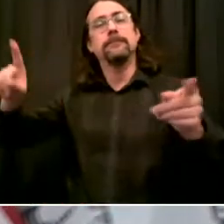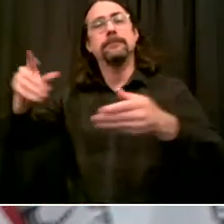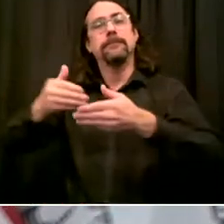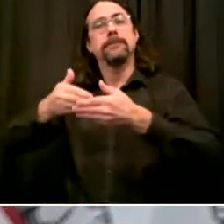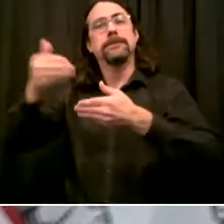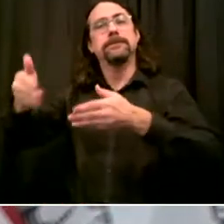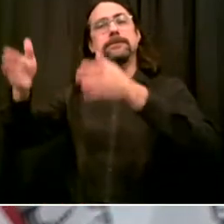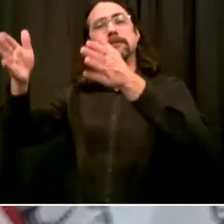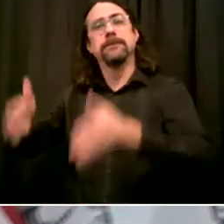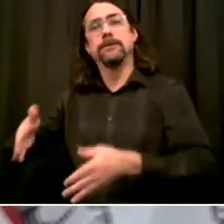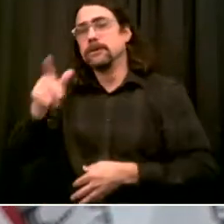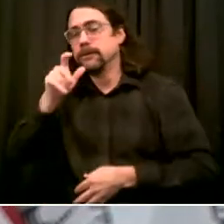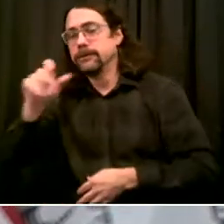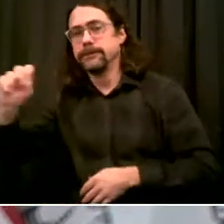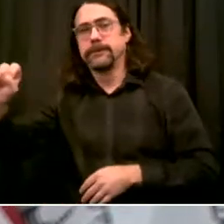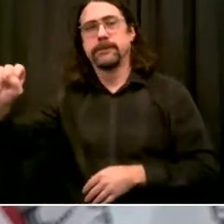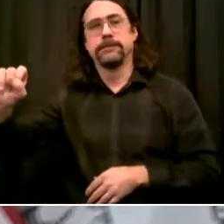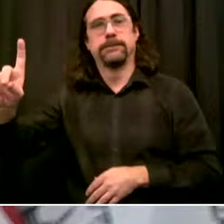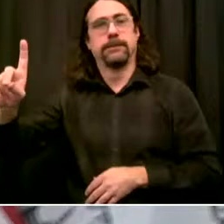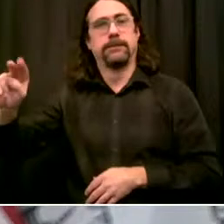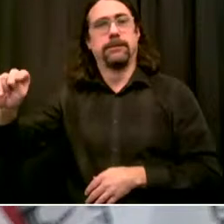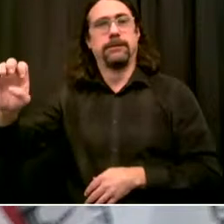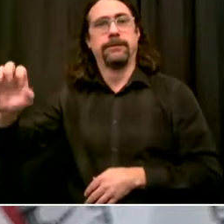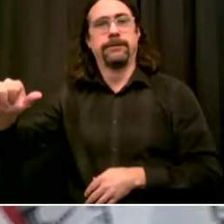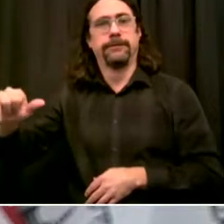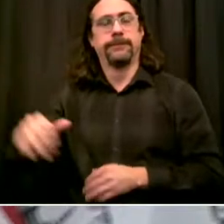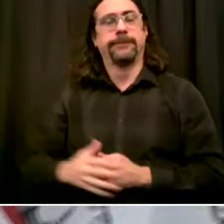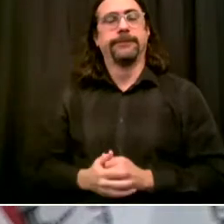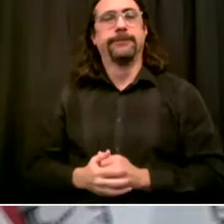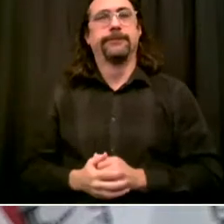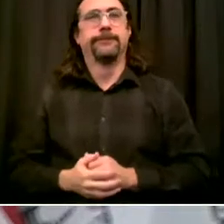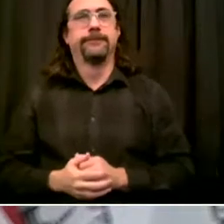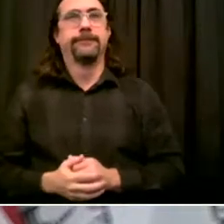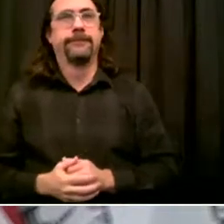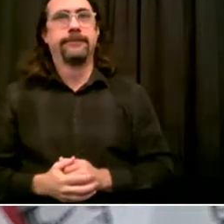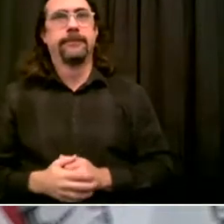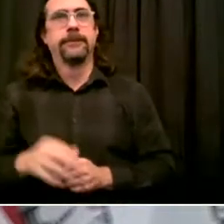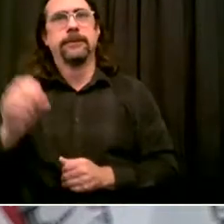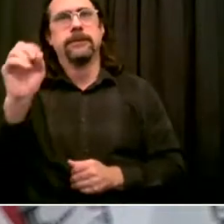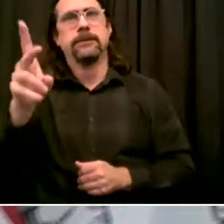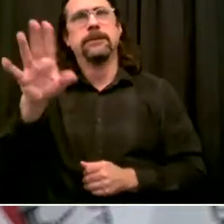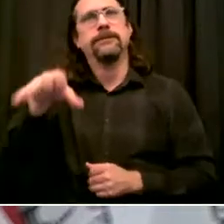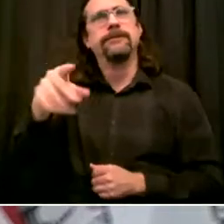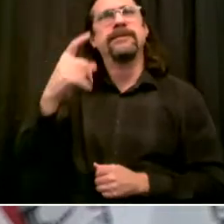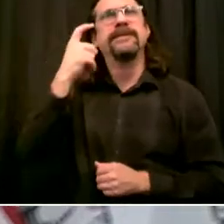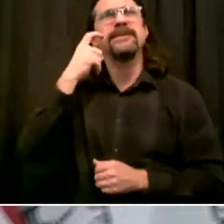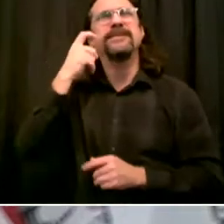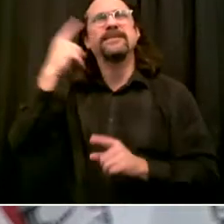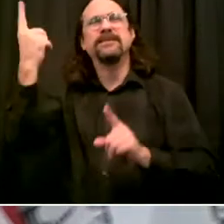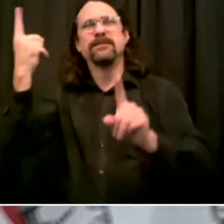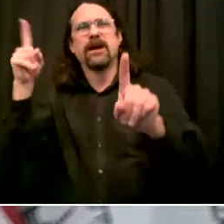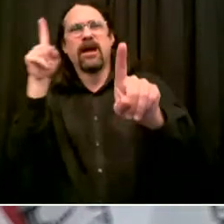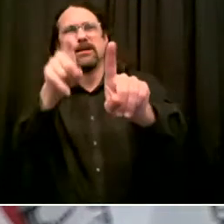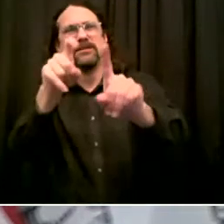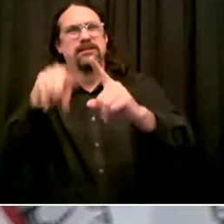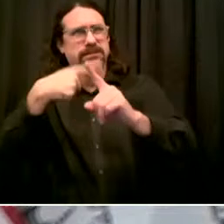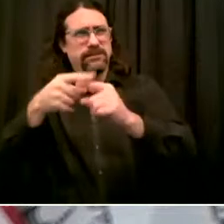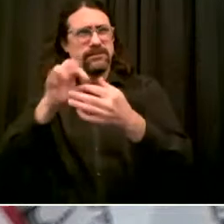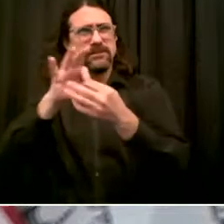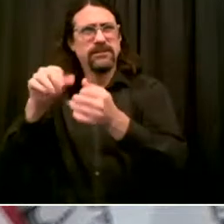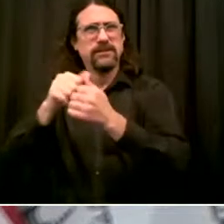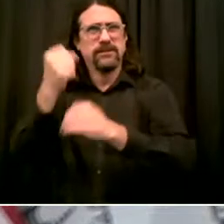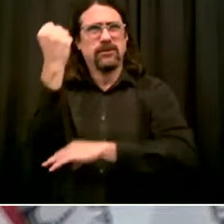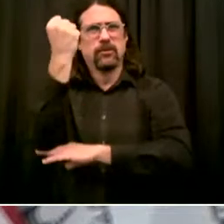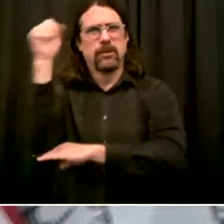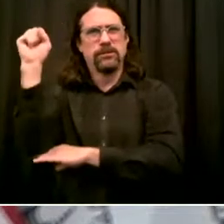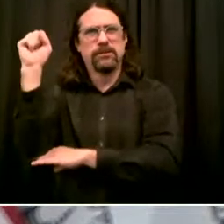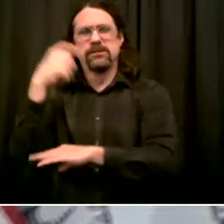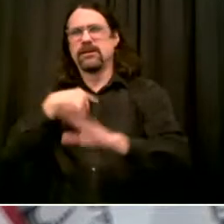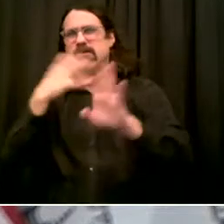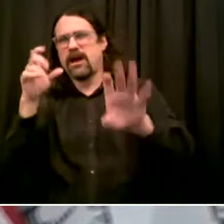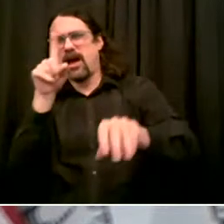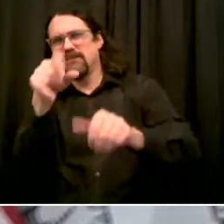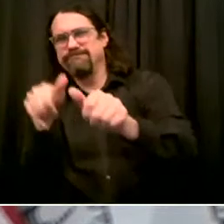VIOLENCE WITH THE SMALL GARBAGE